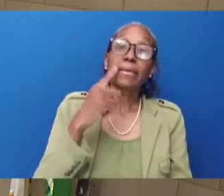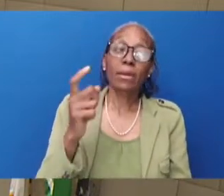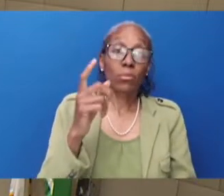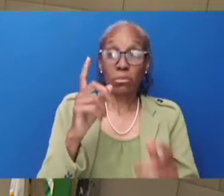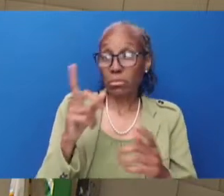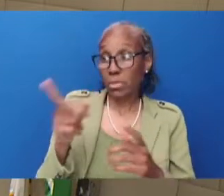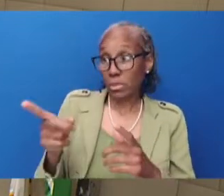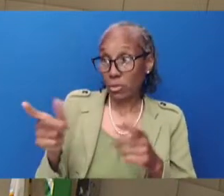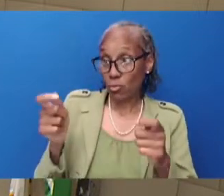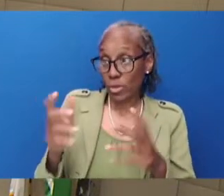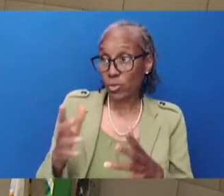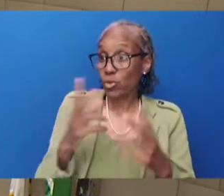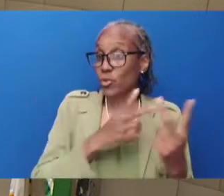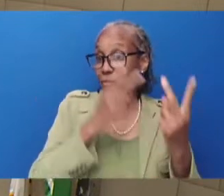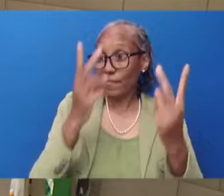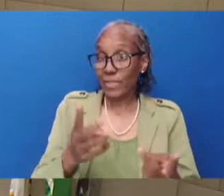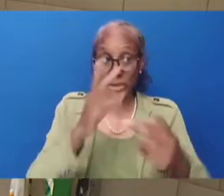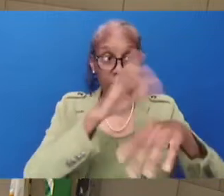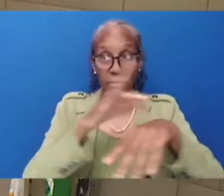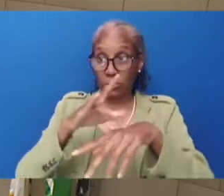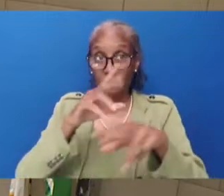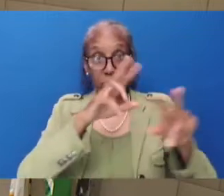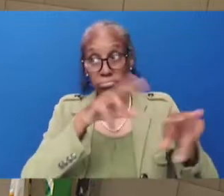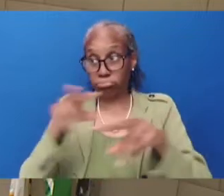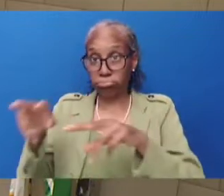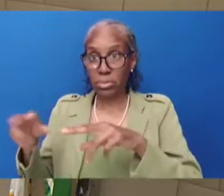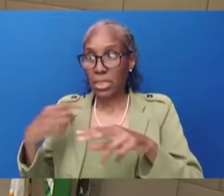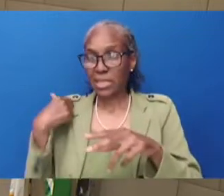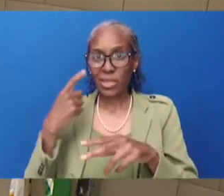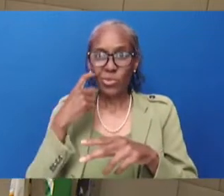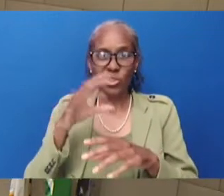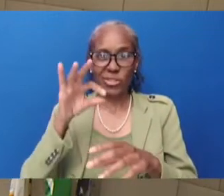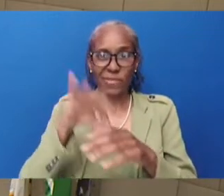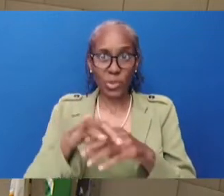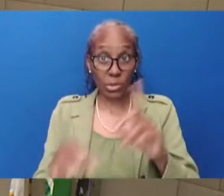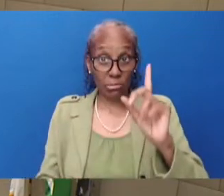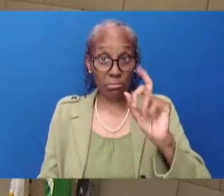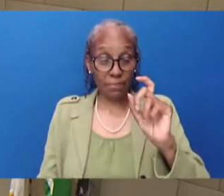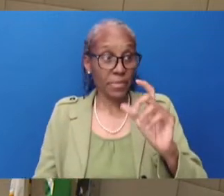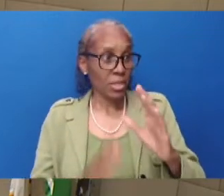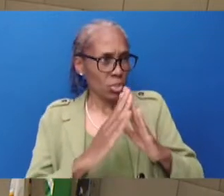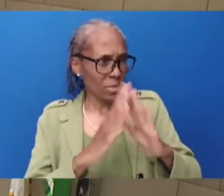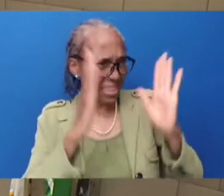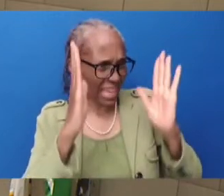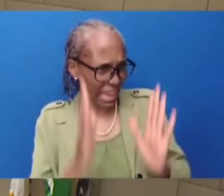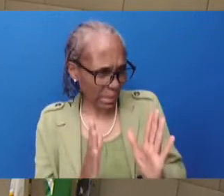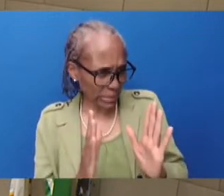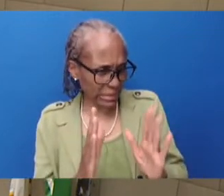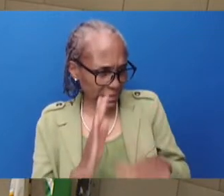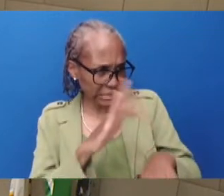I'D LIKE TO KNOW IF WE CAN ARRANGE, TO THE